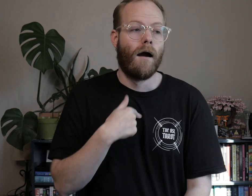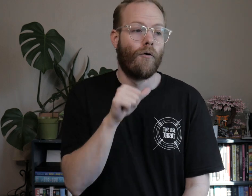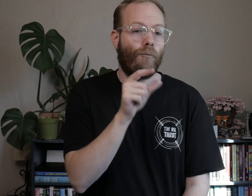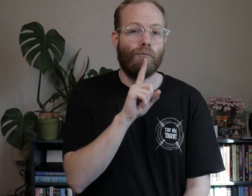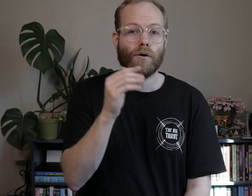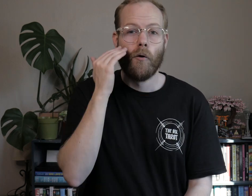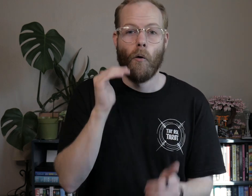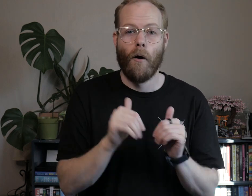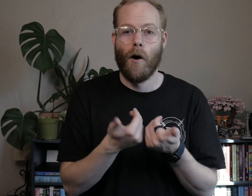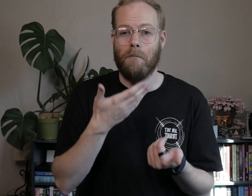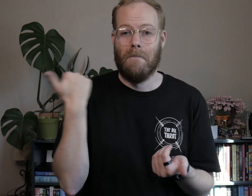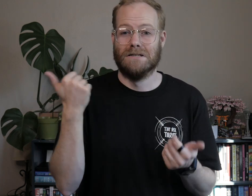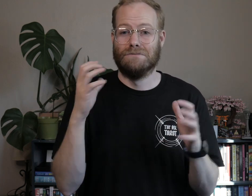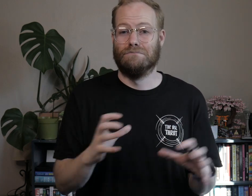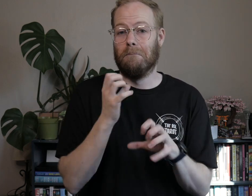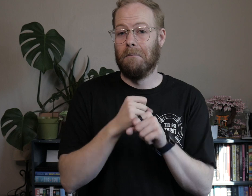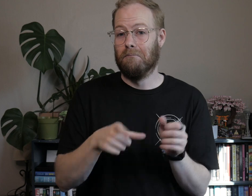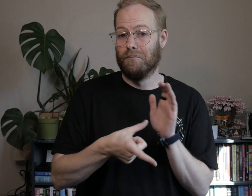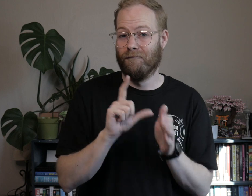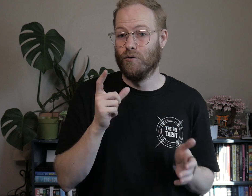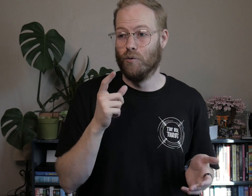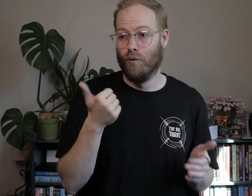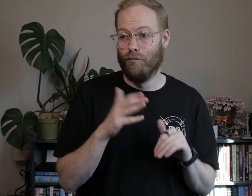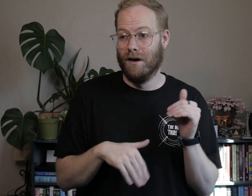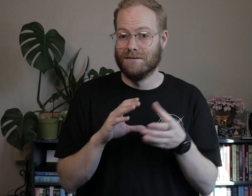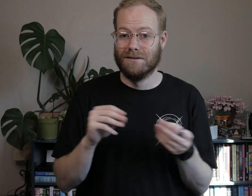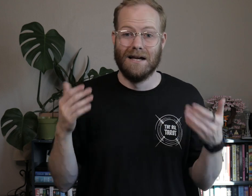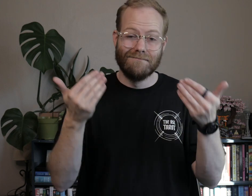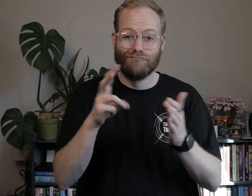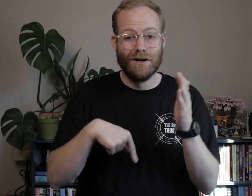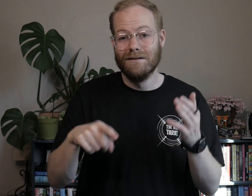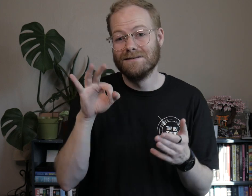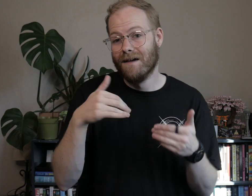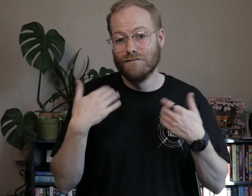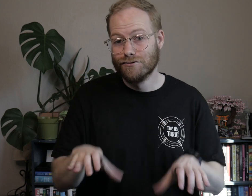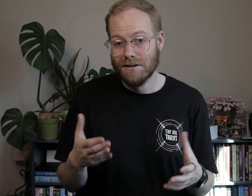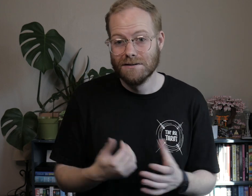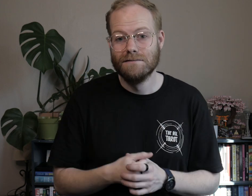I don’t really know how to best wrap up this review, other than saying read this if you have the chance.